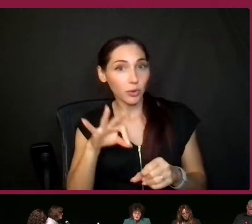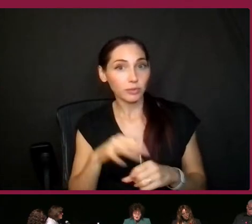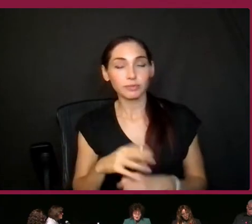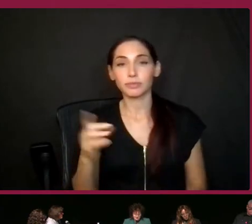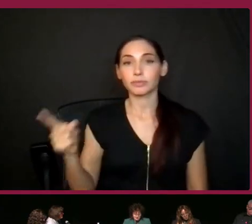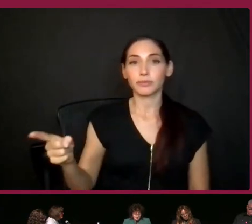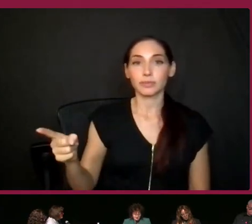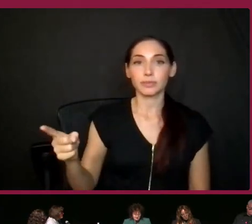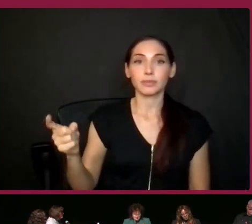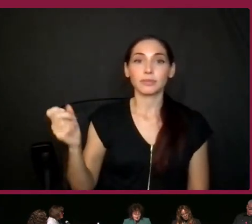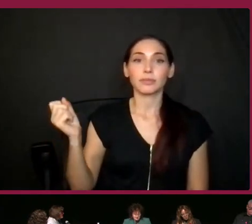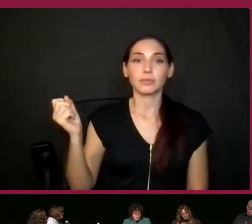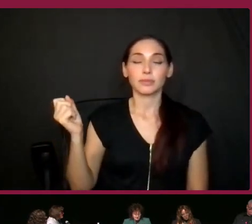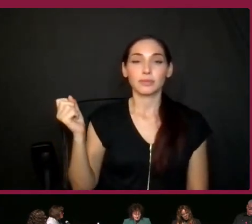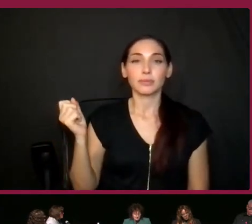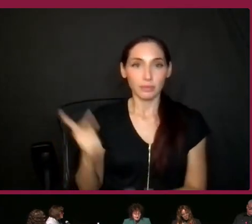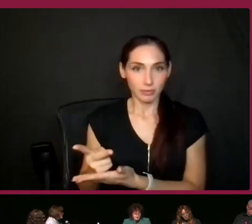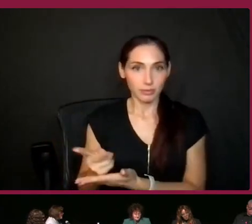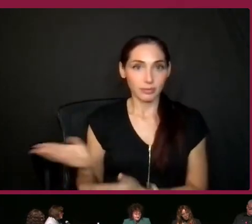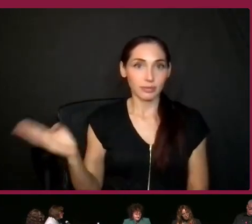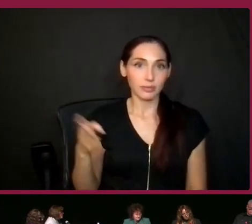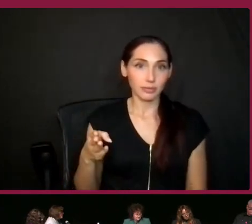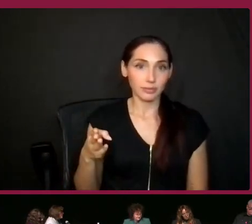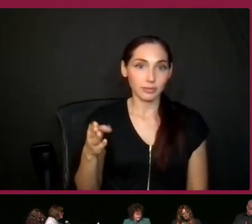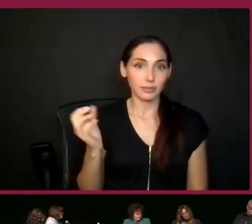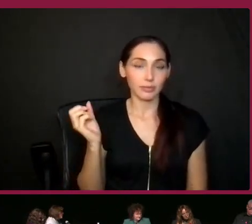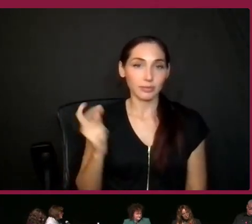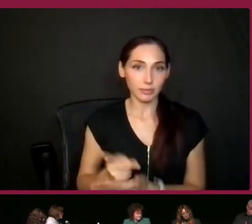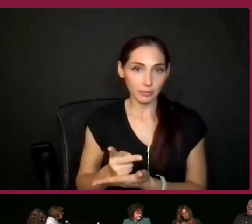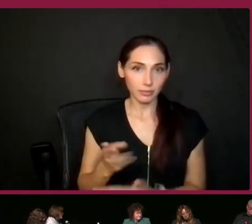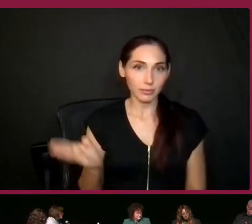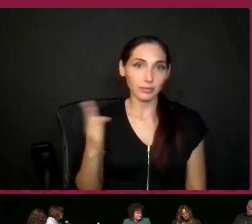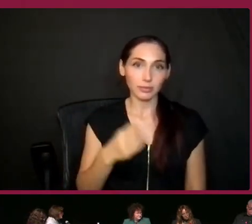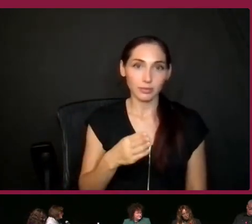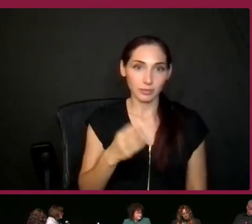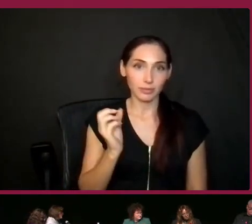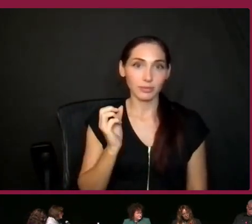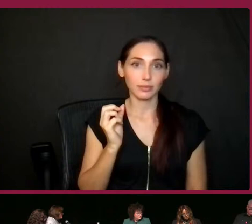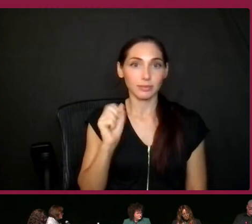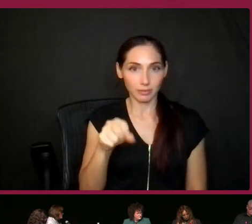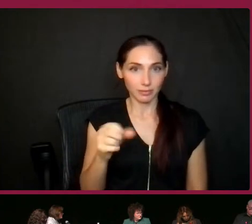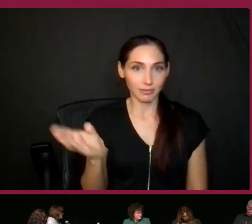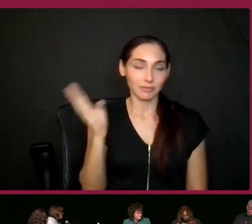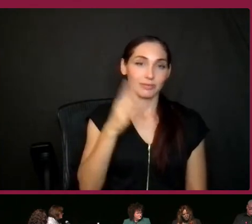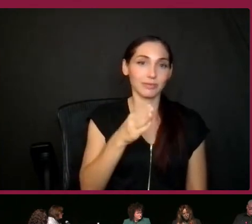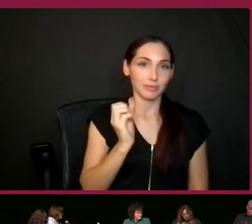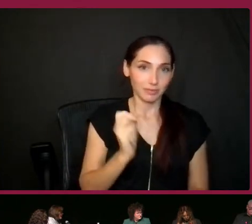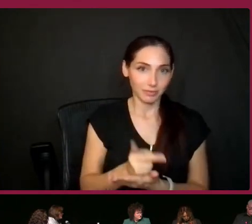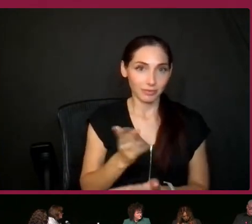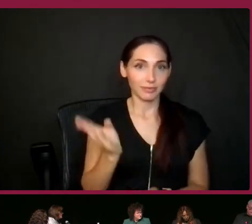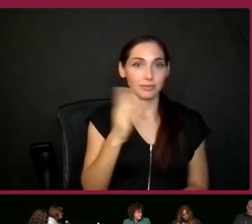Rivera? Approve. Trustee Gaines? Approve. Trustee Rives? Yes. Trustee Buffalo? Yes. Trustee Adams? Aye.